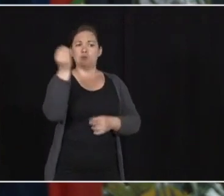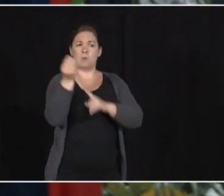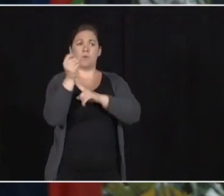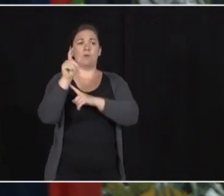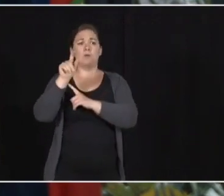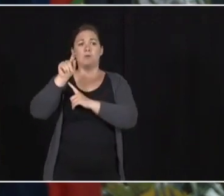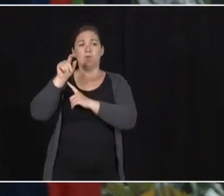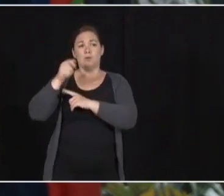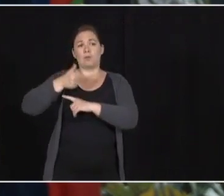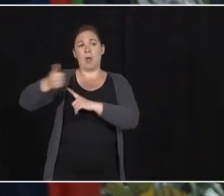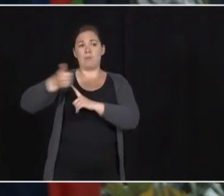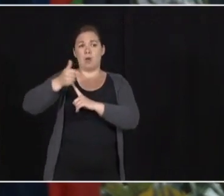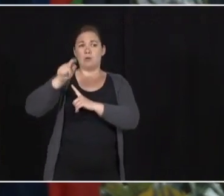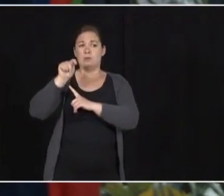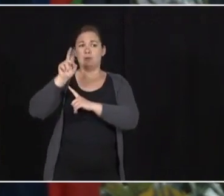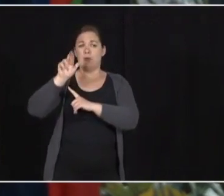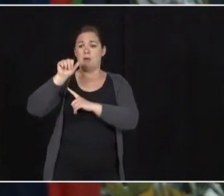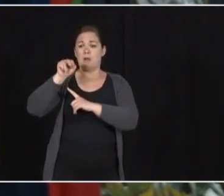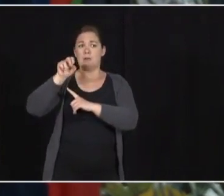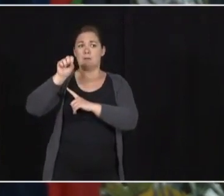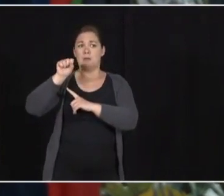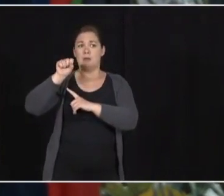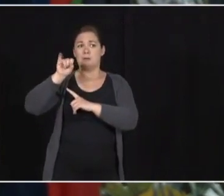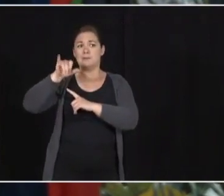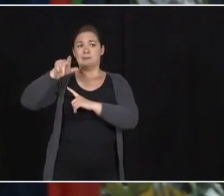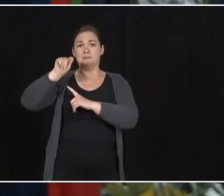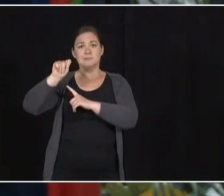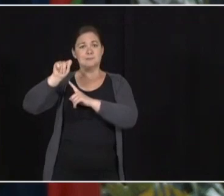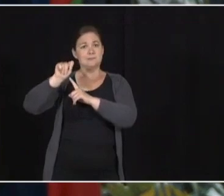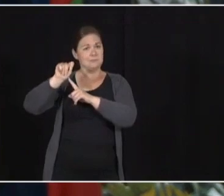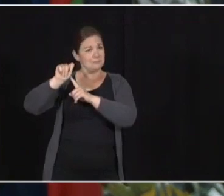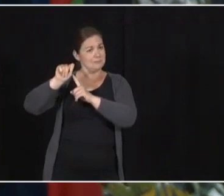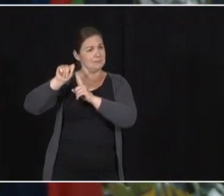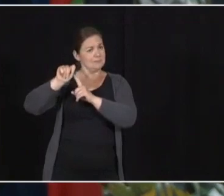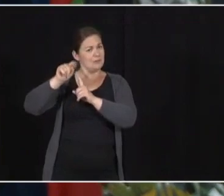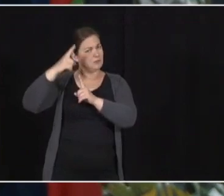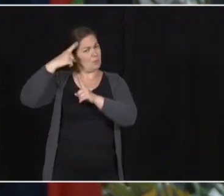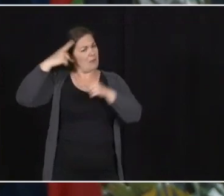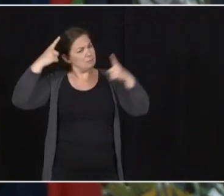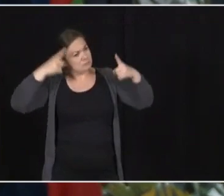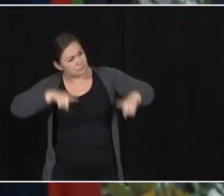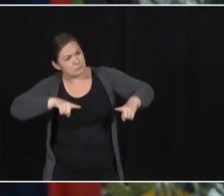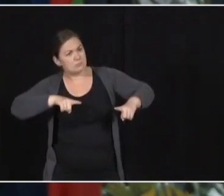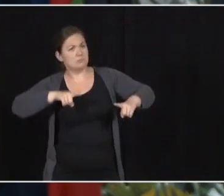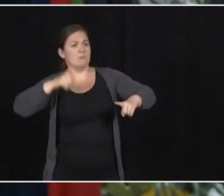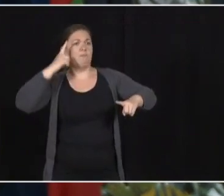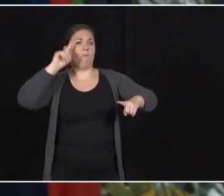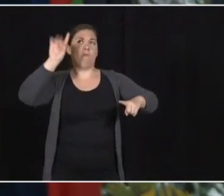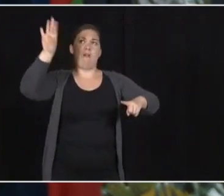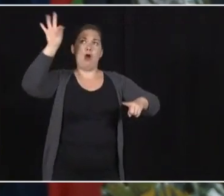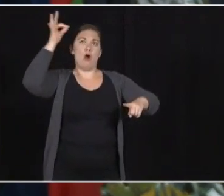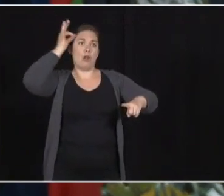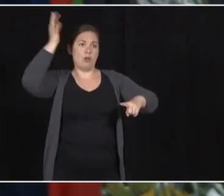Considering the pandemic, have you considered